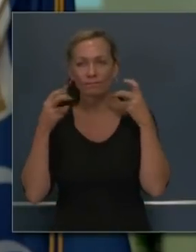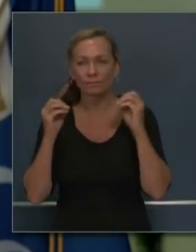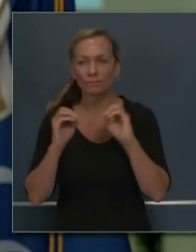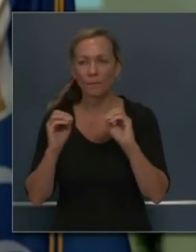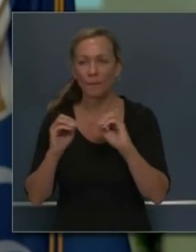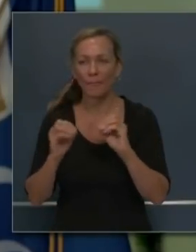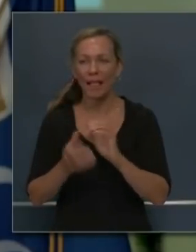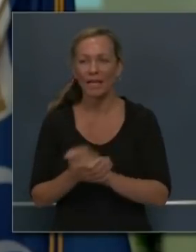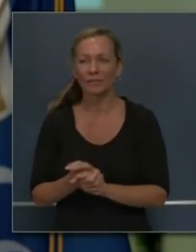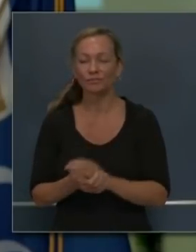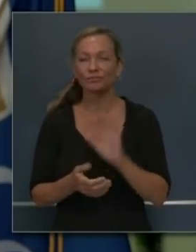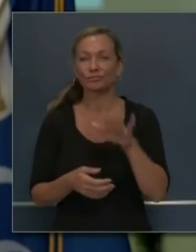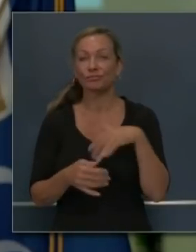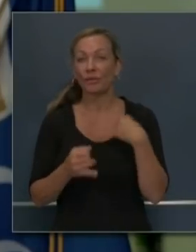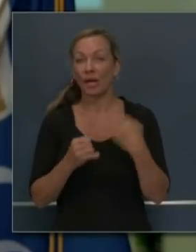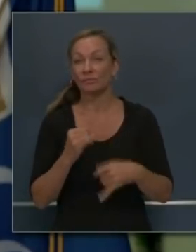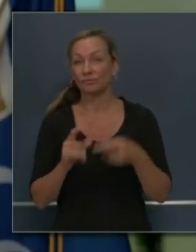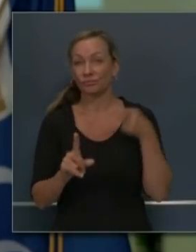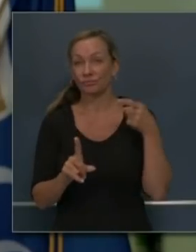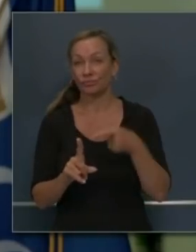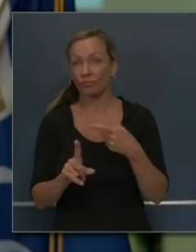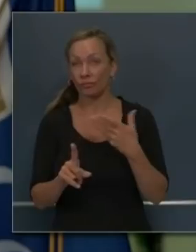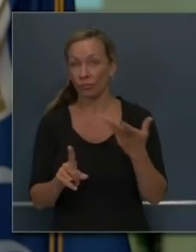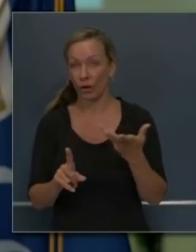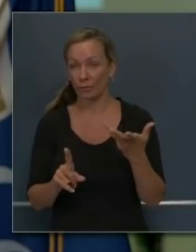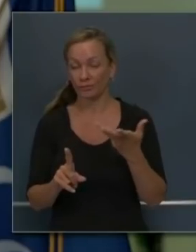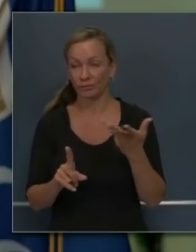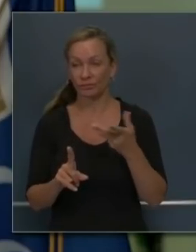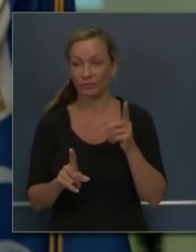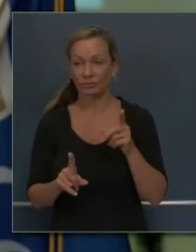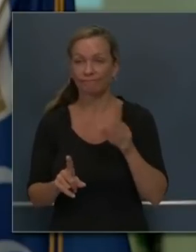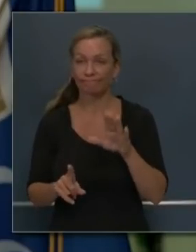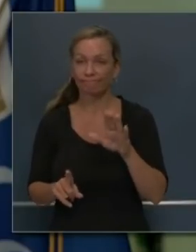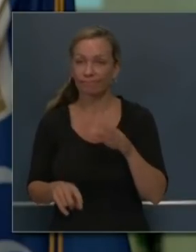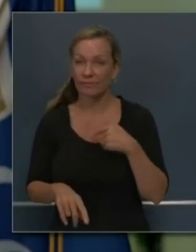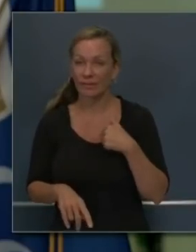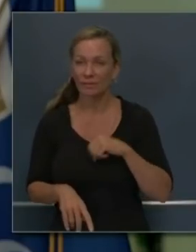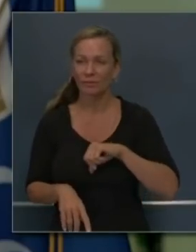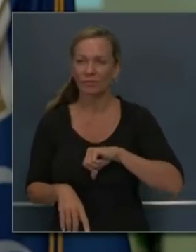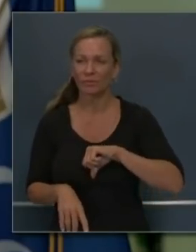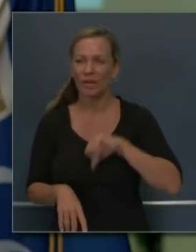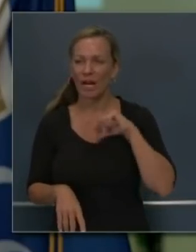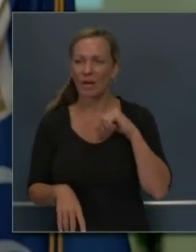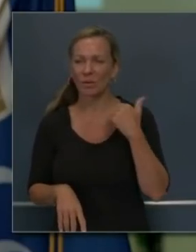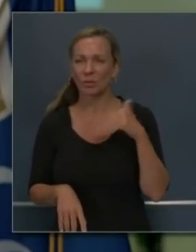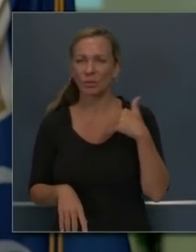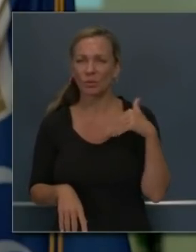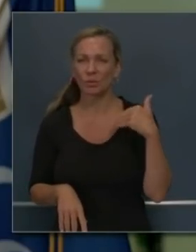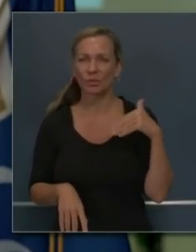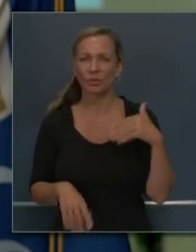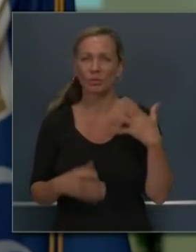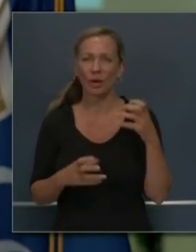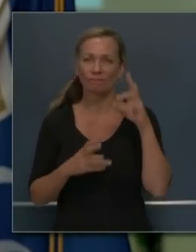REDUNDANCY. LET ME JUST CONCLUDE BY MAKING